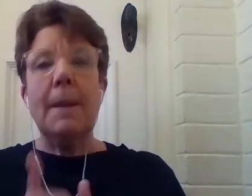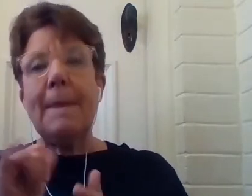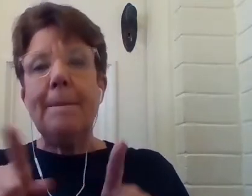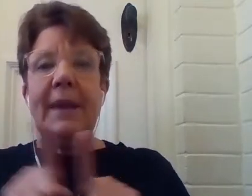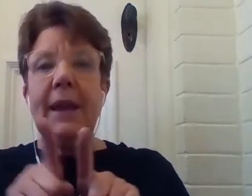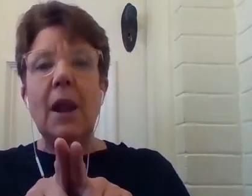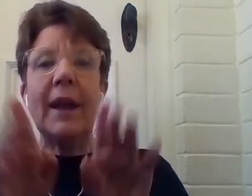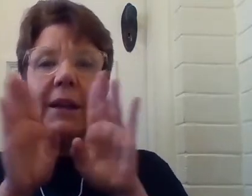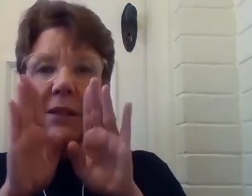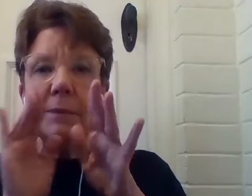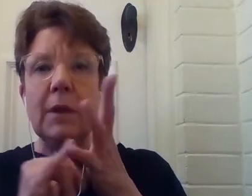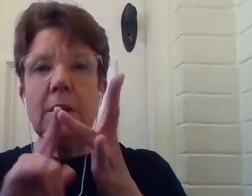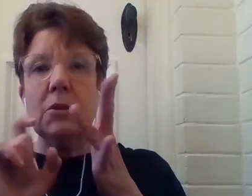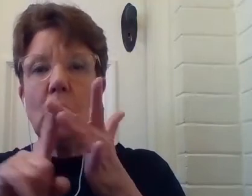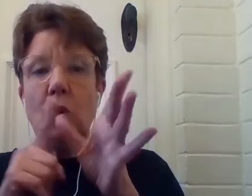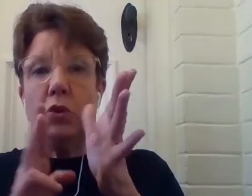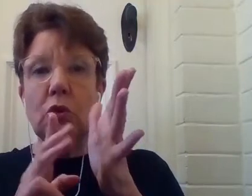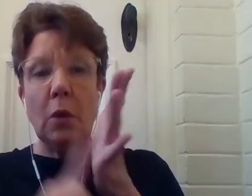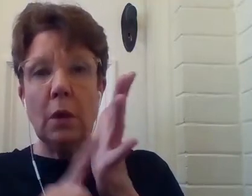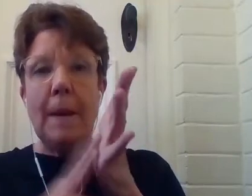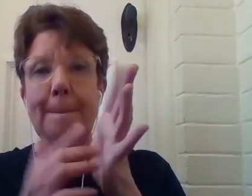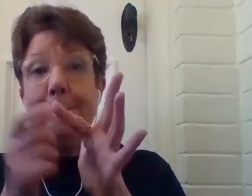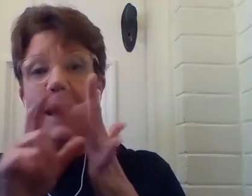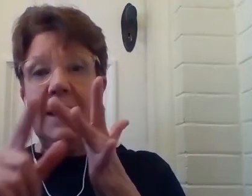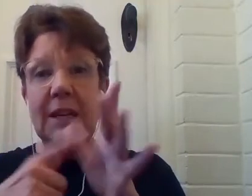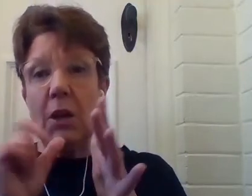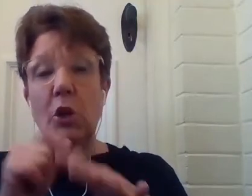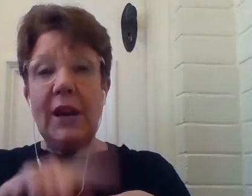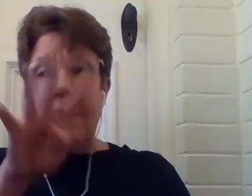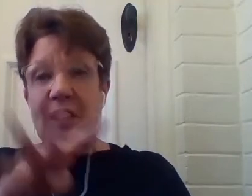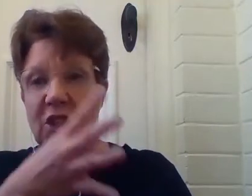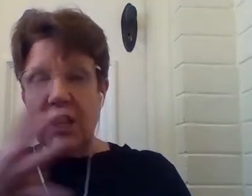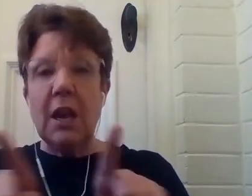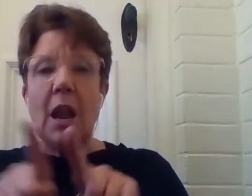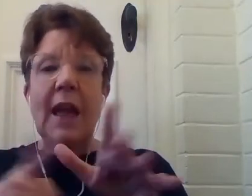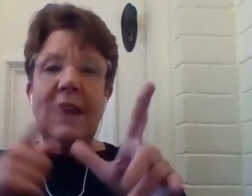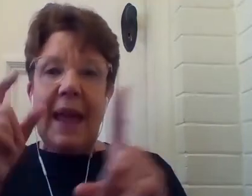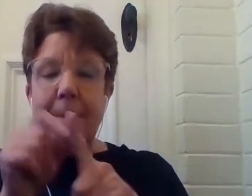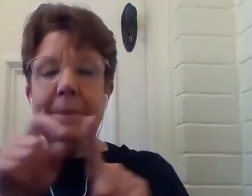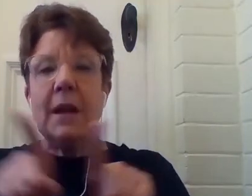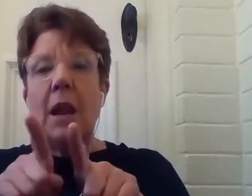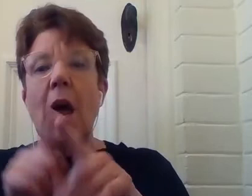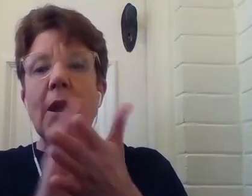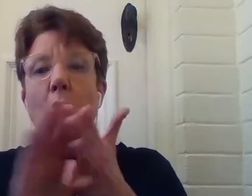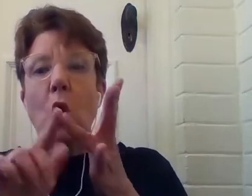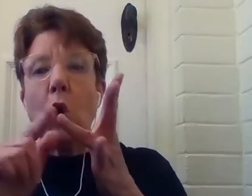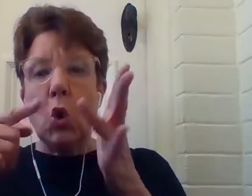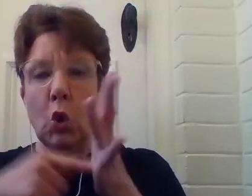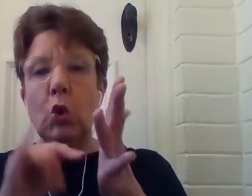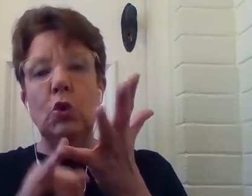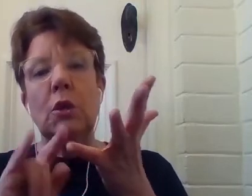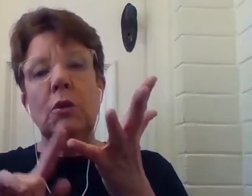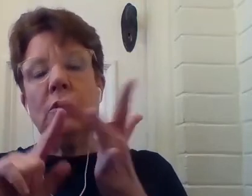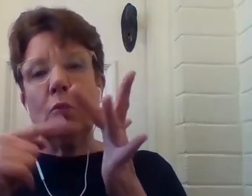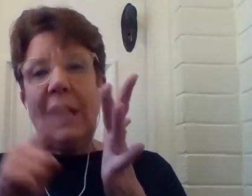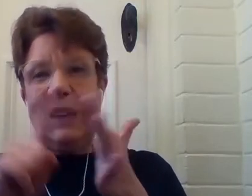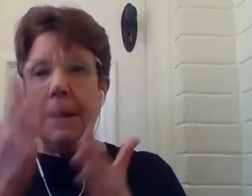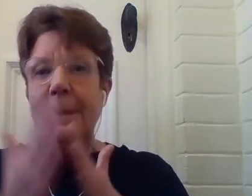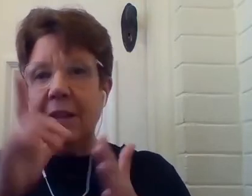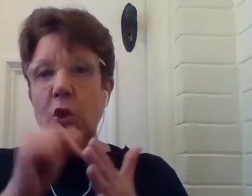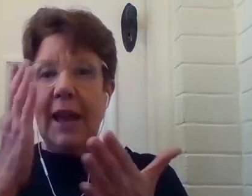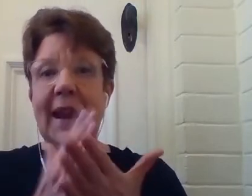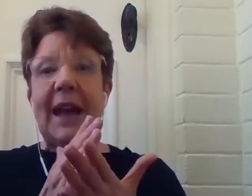example, you can get schedules, scheduler apps like Hoot Suites, and